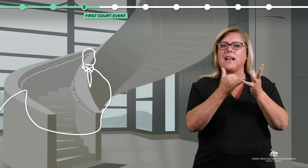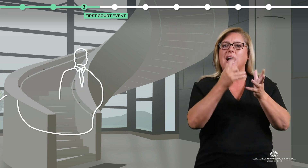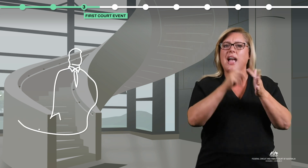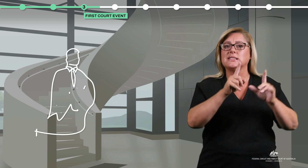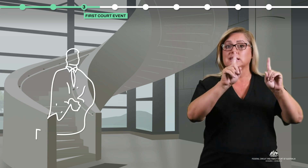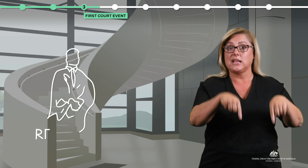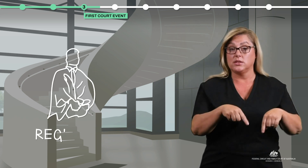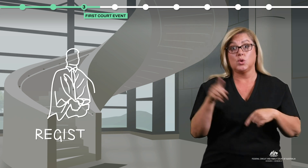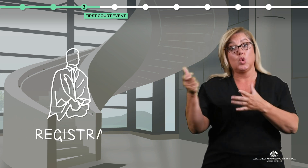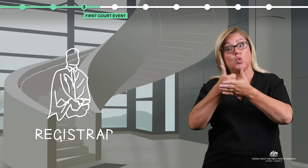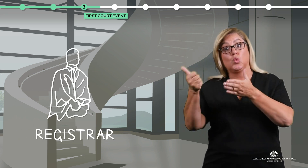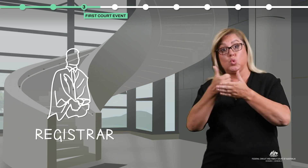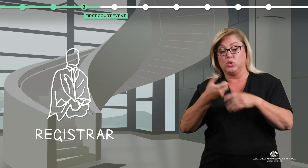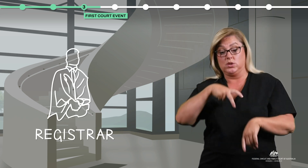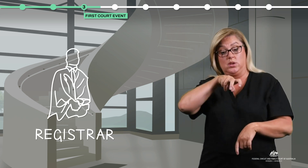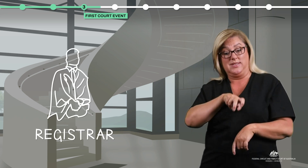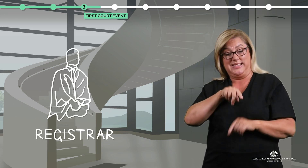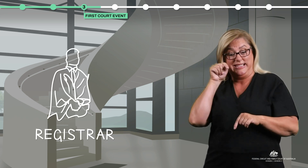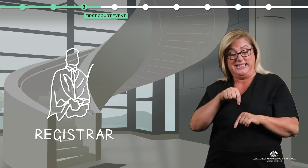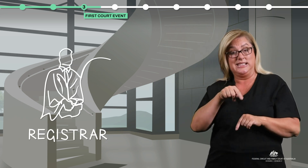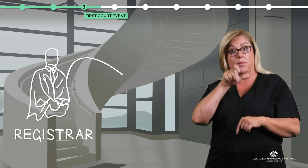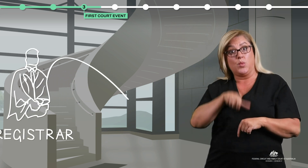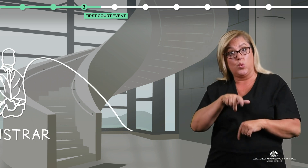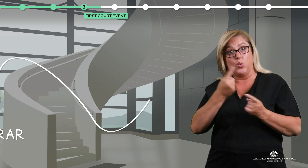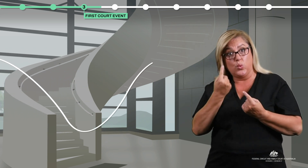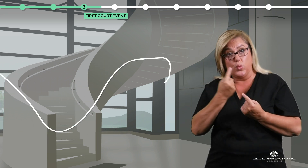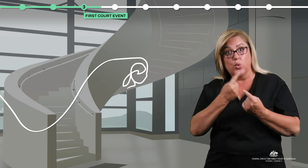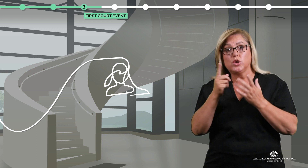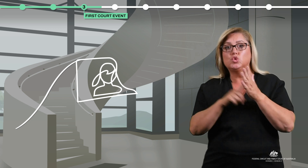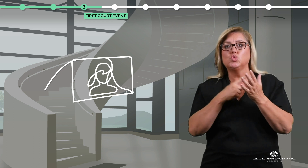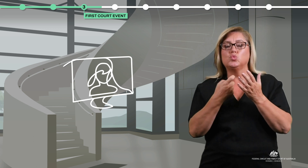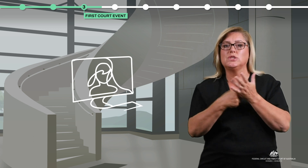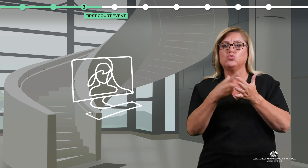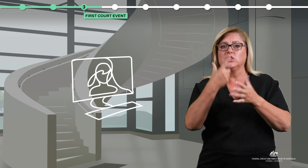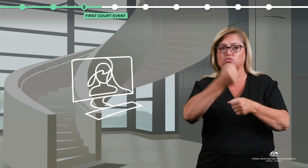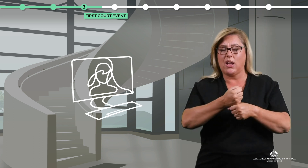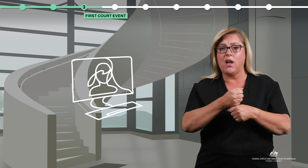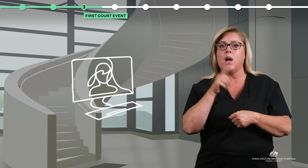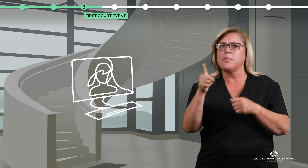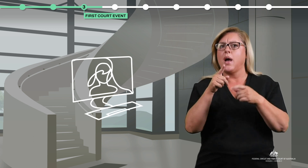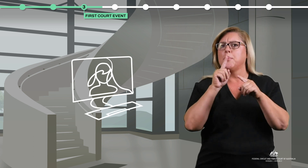It will usually be before a Judicial Registrar, and will most likely take place online.